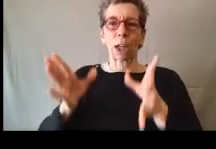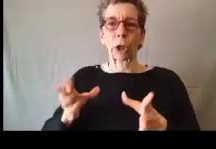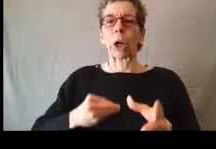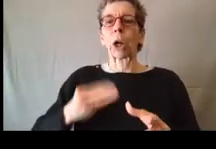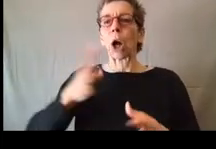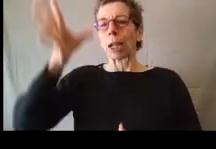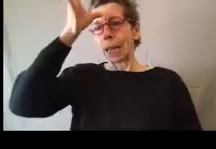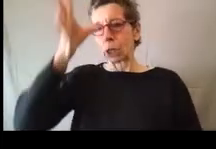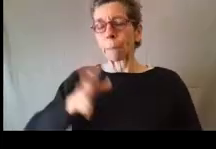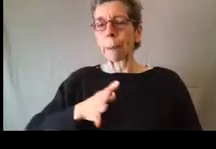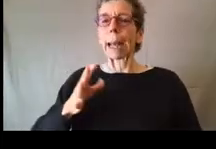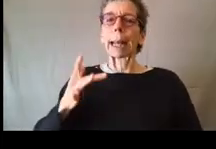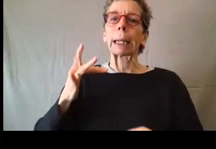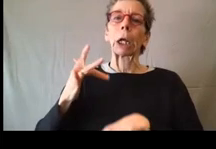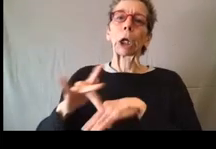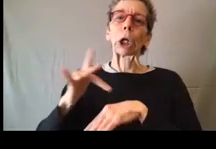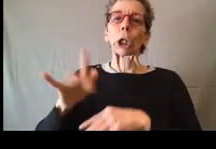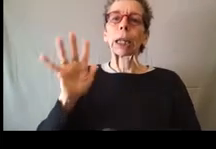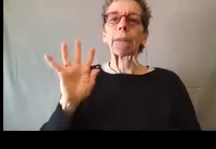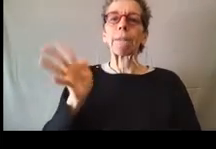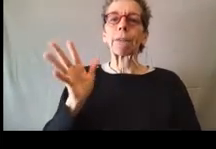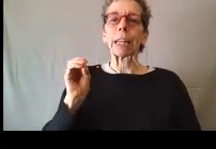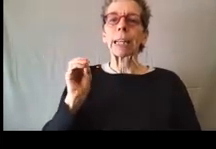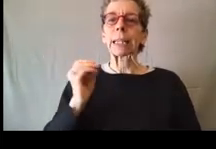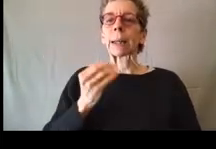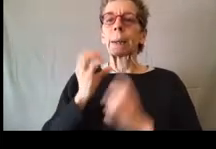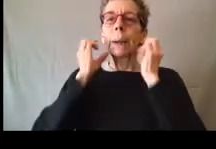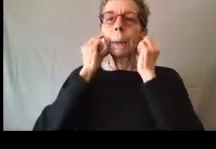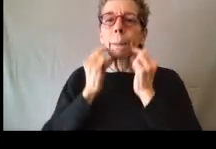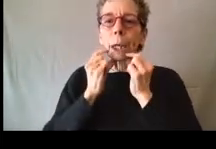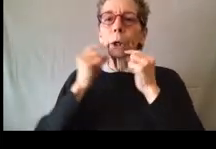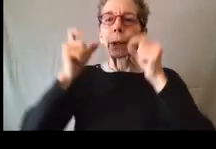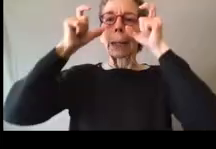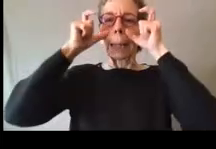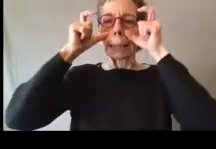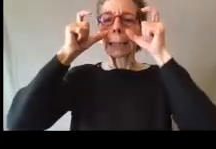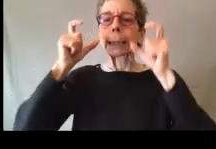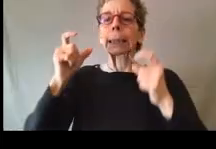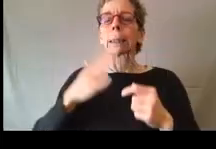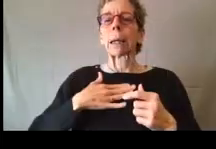man, in my early 50s, with a full beard and glasses, wearing a blue and red stripe shirt